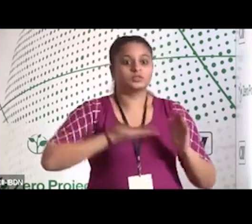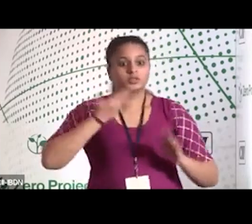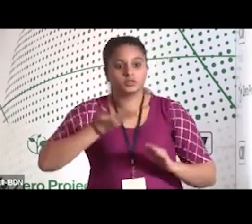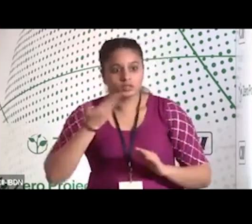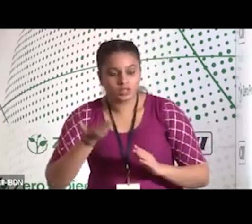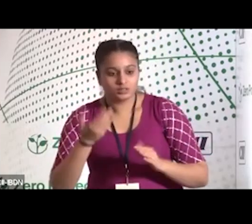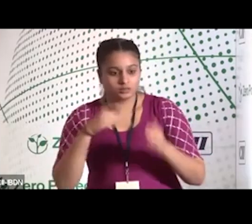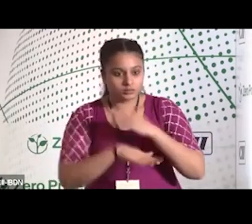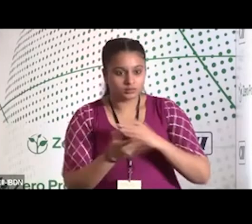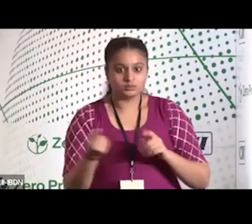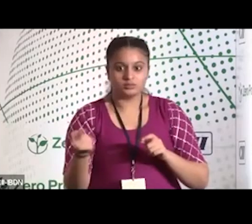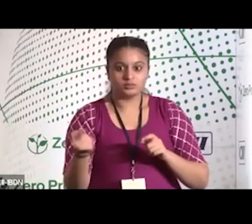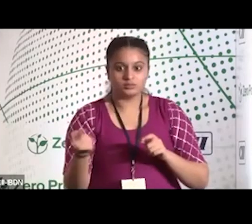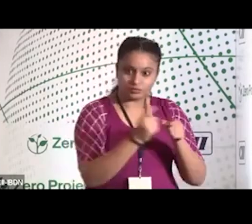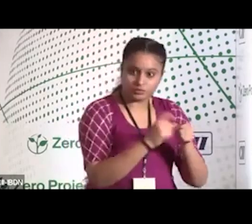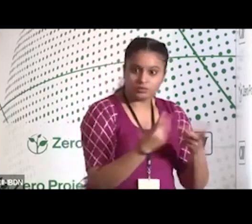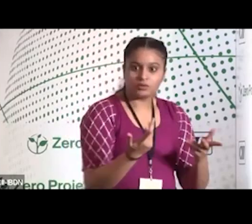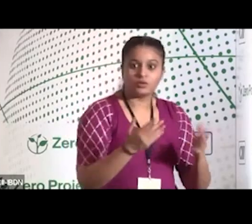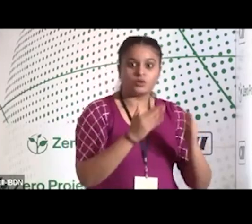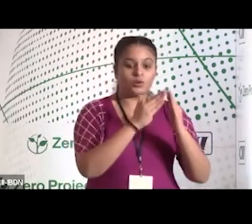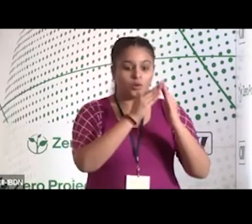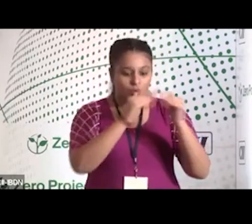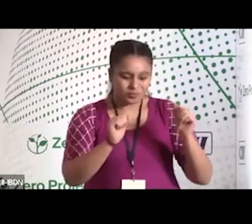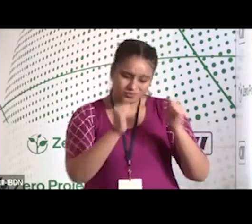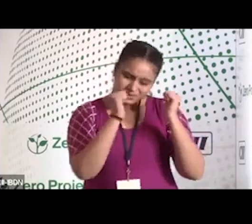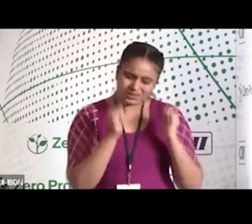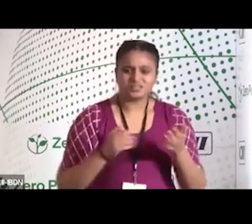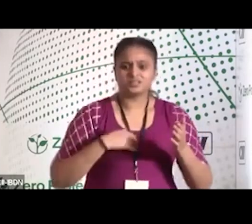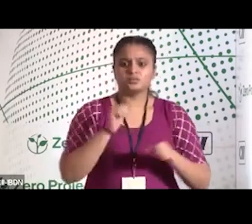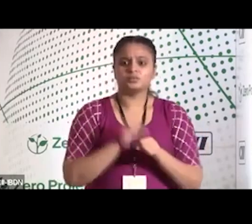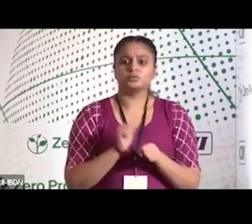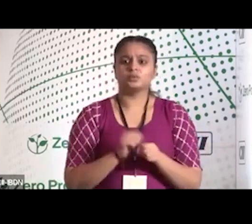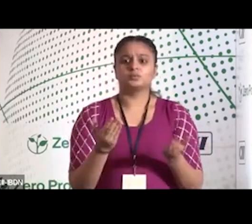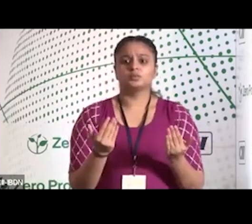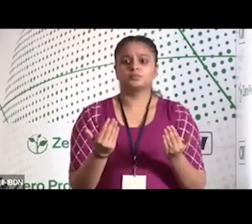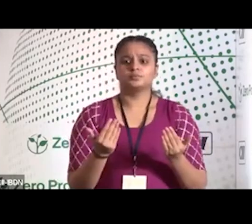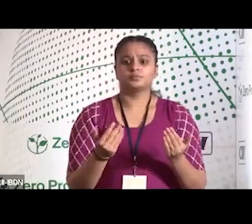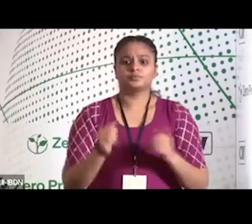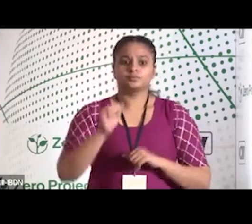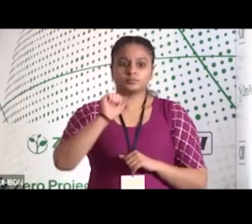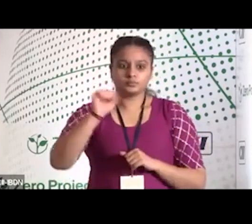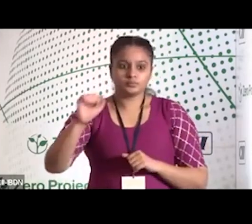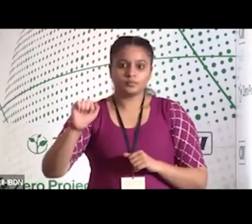it is you see it got to be forgave I'm glad you can that a single mother